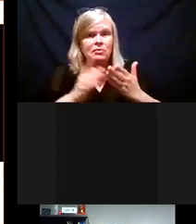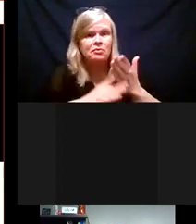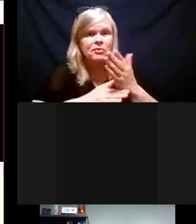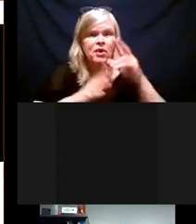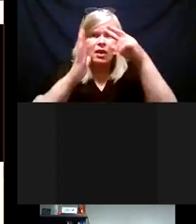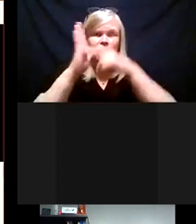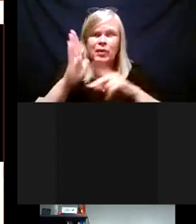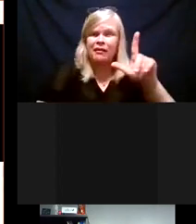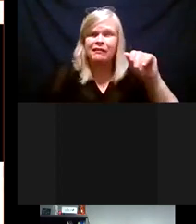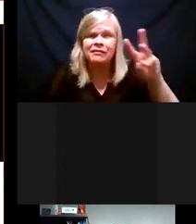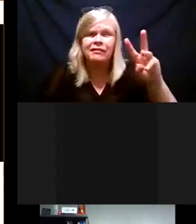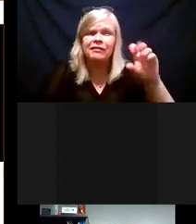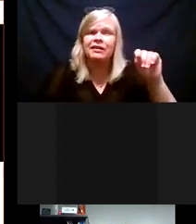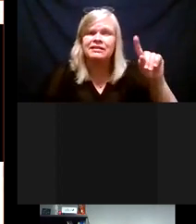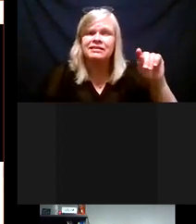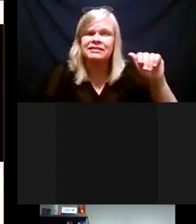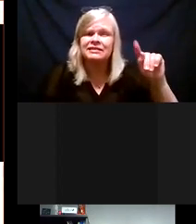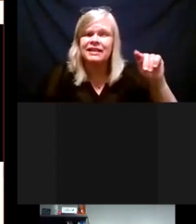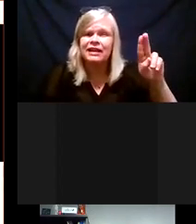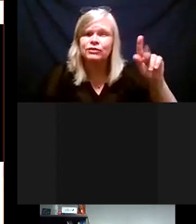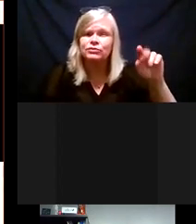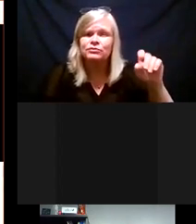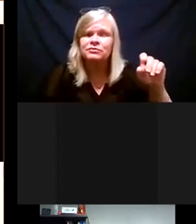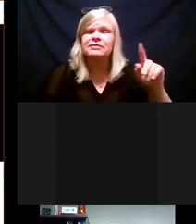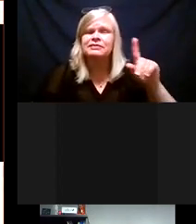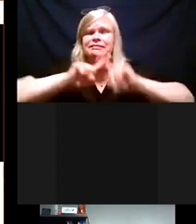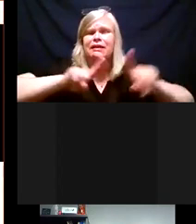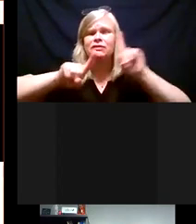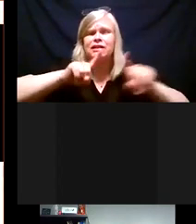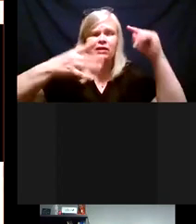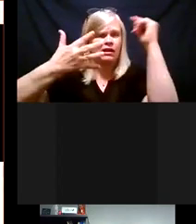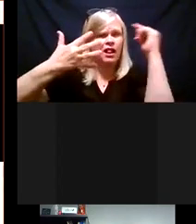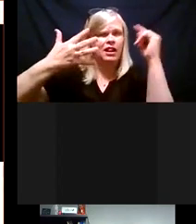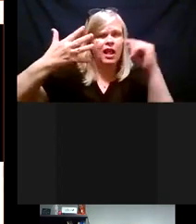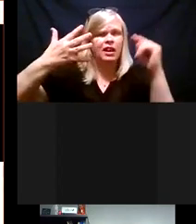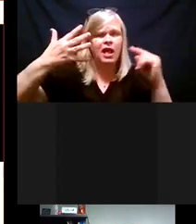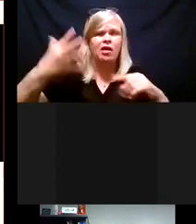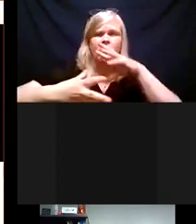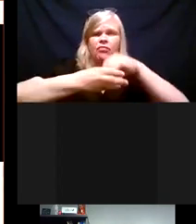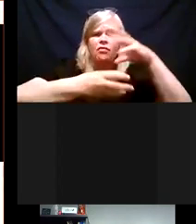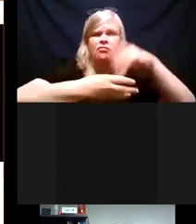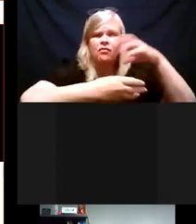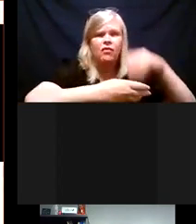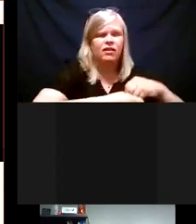THE DIFFERENT FACTORS AND EVERYTHING IS NO ONE'S IDEA OF